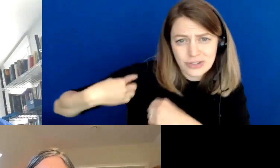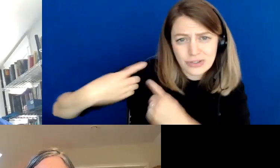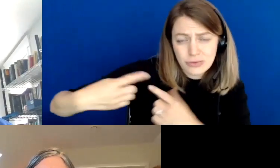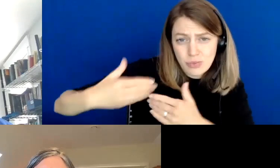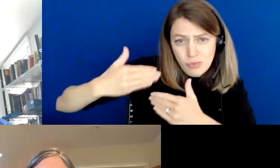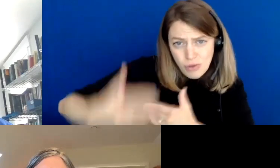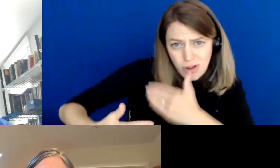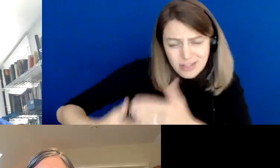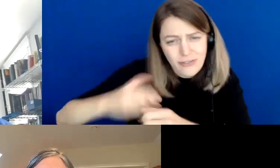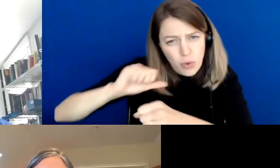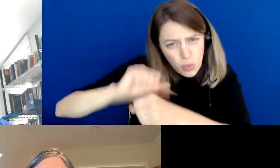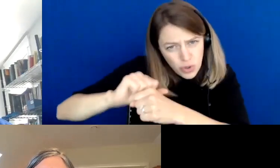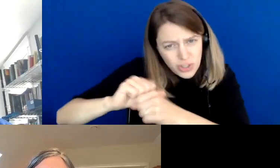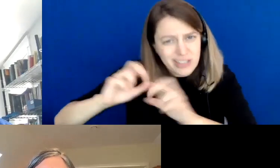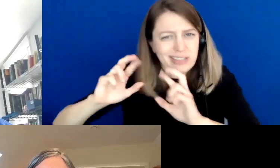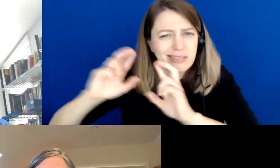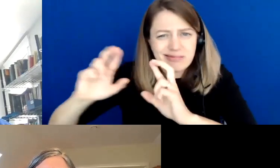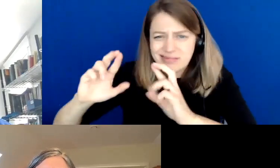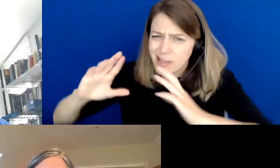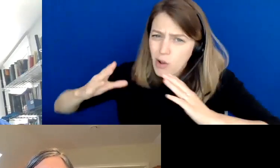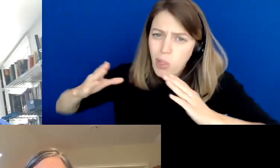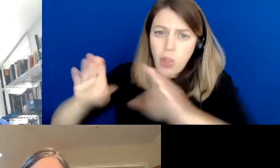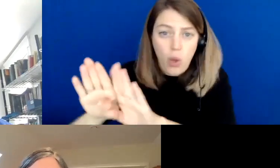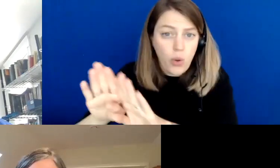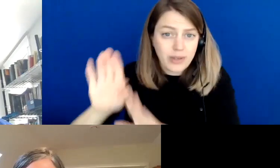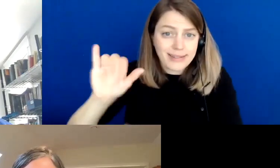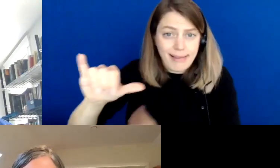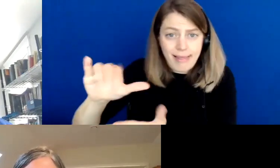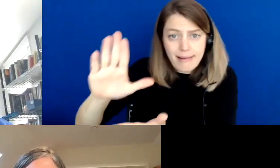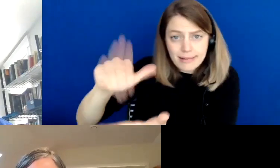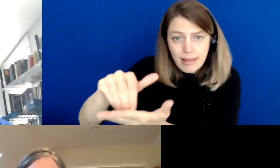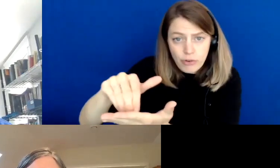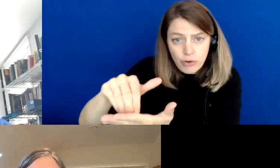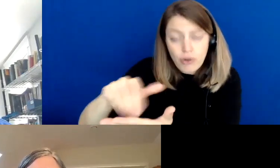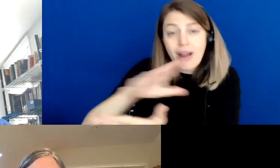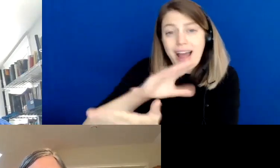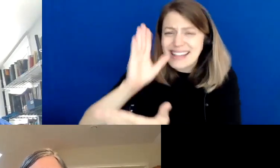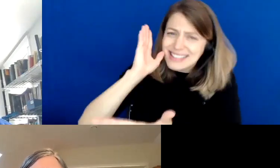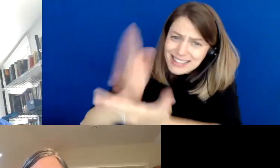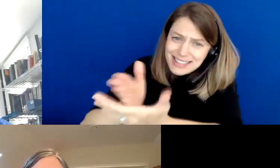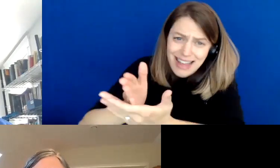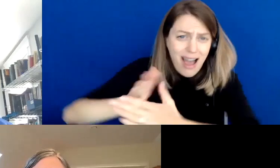the Judge Rotenberg Center, of working to stop the use of contingent electric shock,